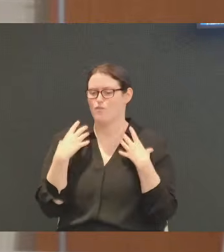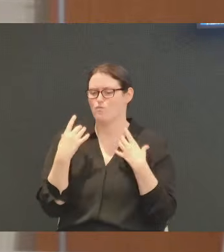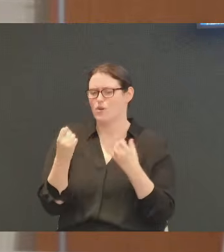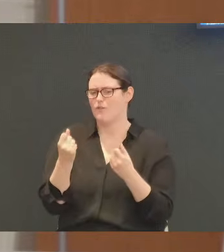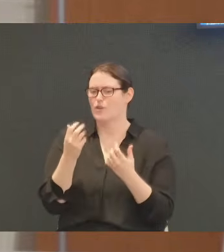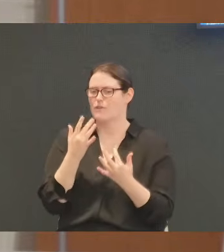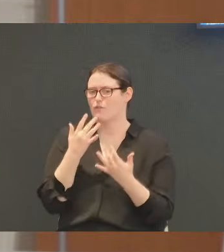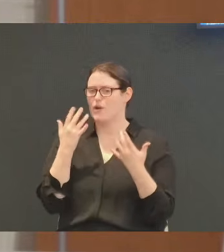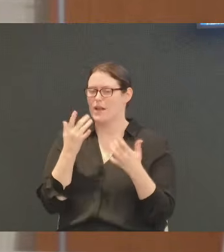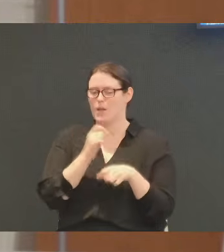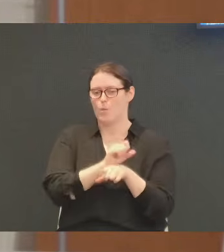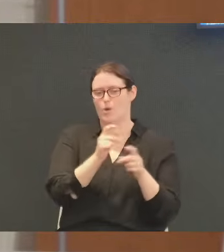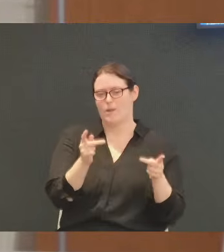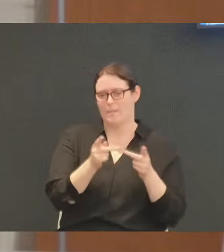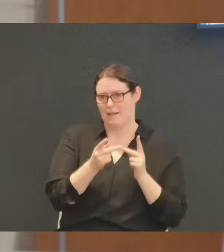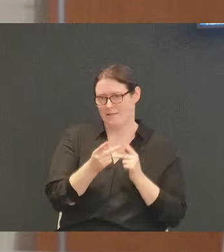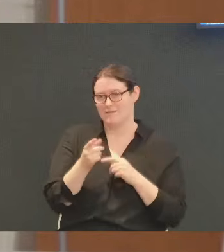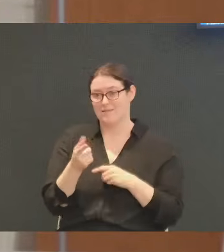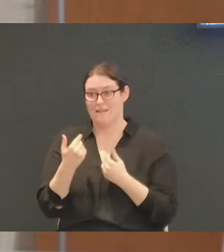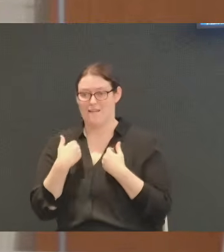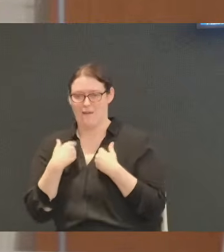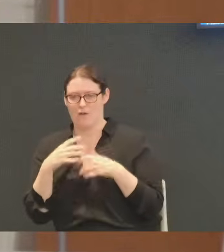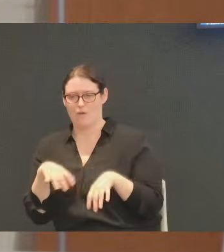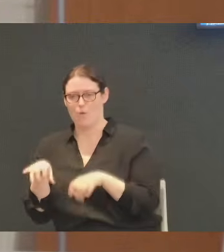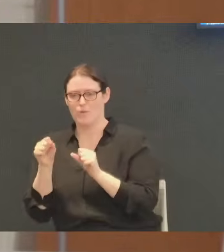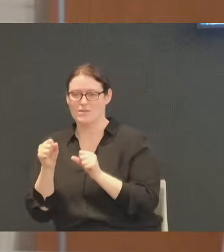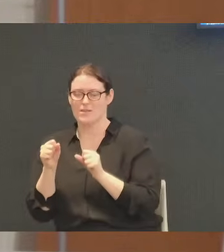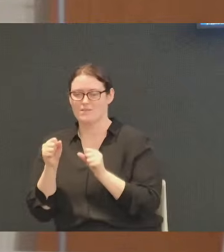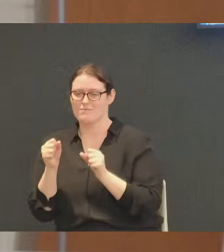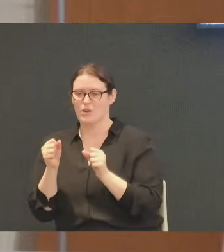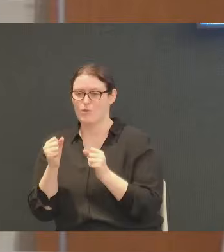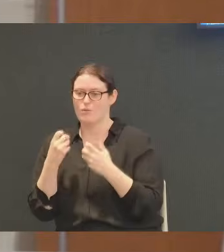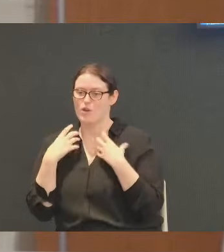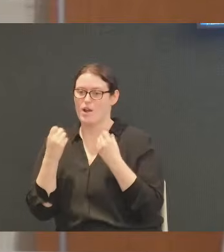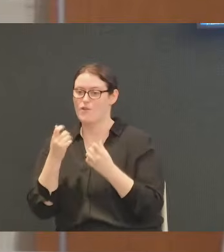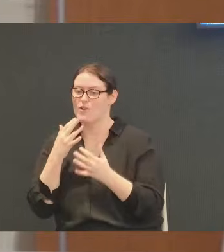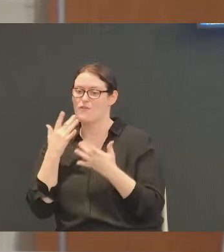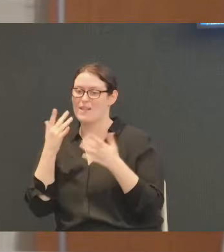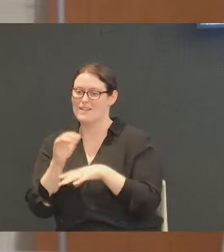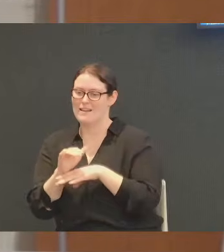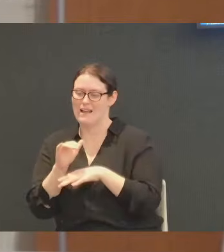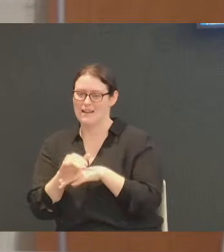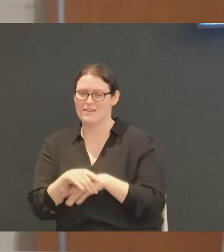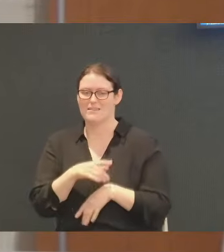workplace is something that the Hamilton County Addiction Response Coalition has helped champion.